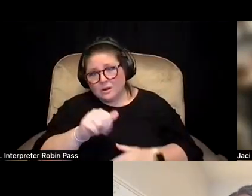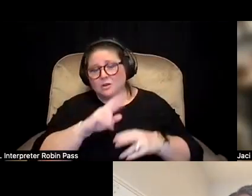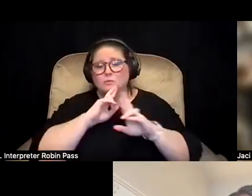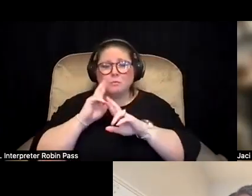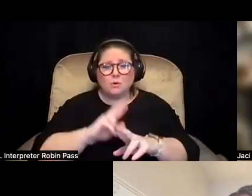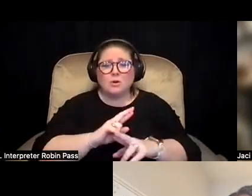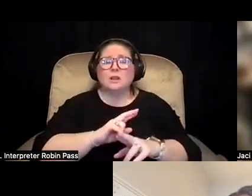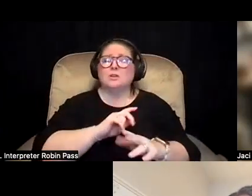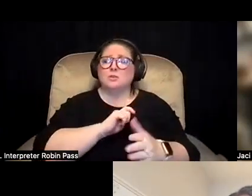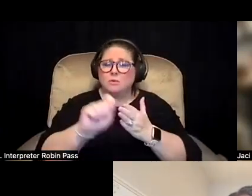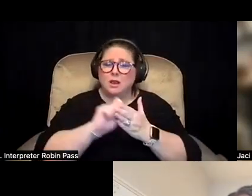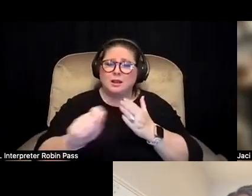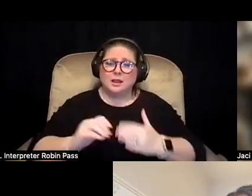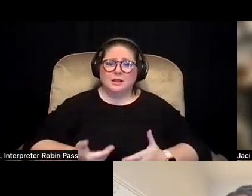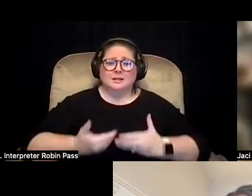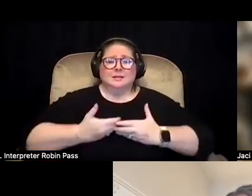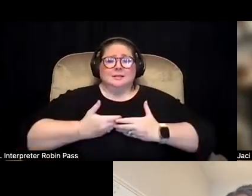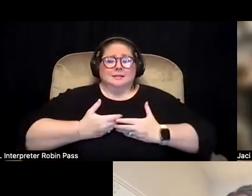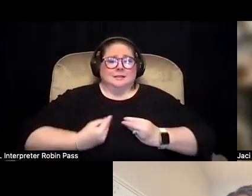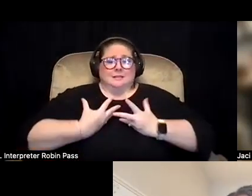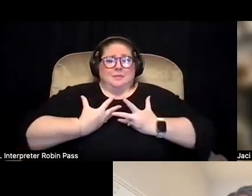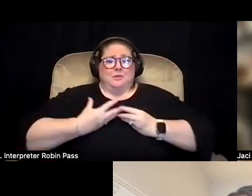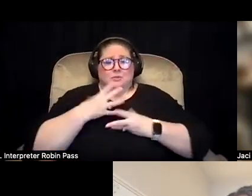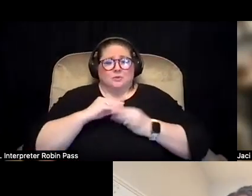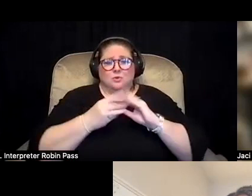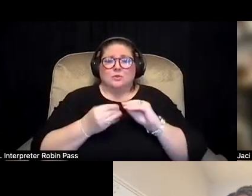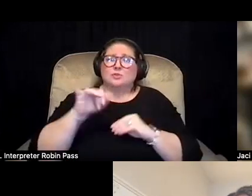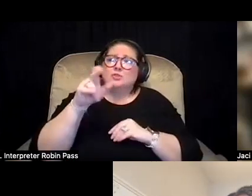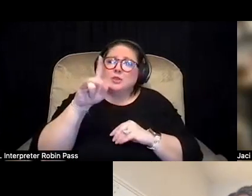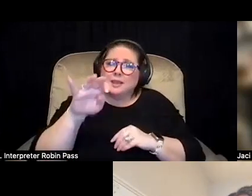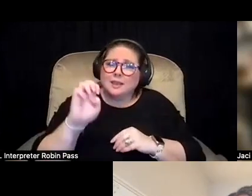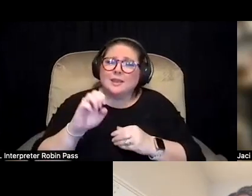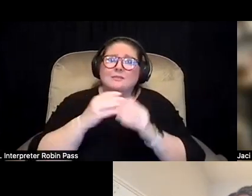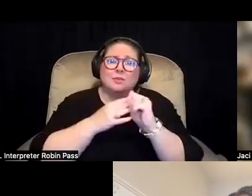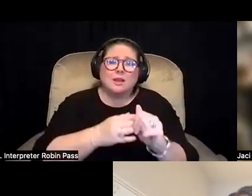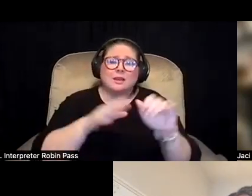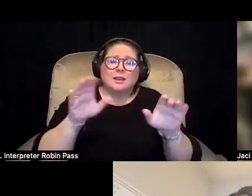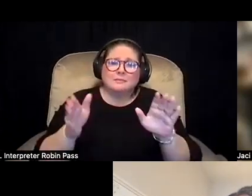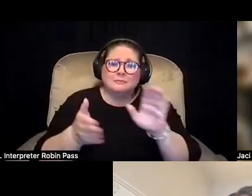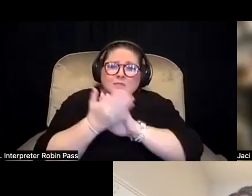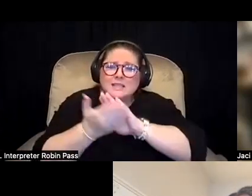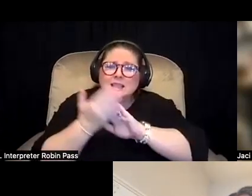uplifting stories thank you jackie for your work and guiding and facilitating and helping educators